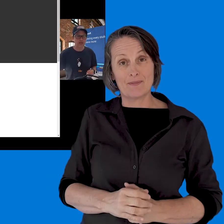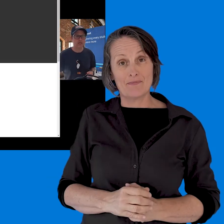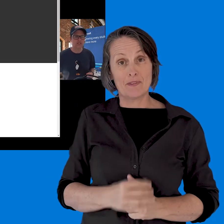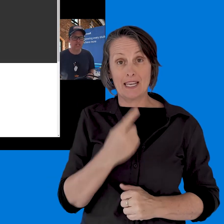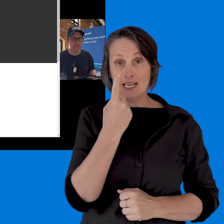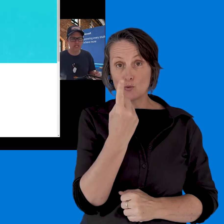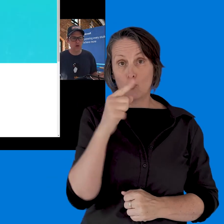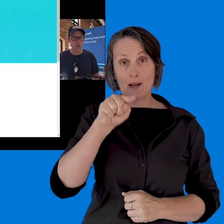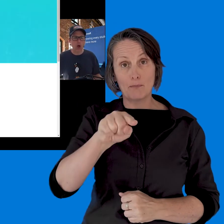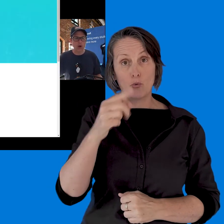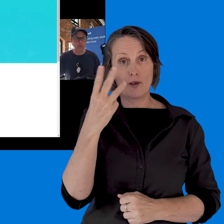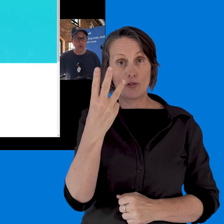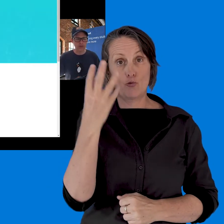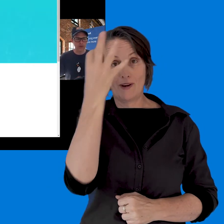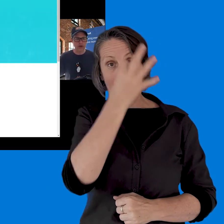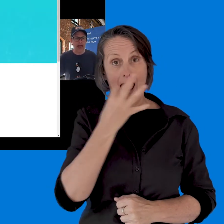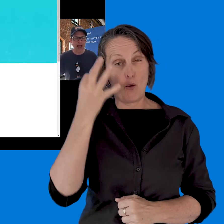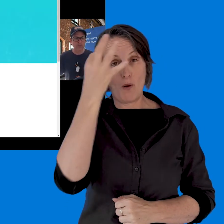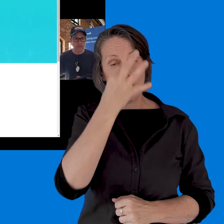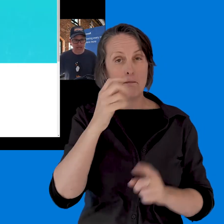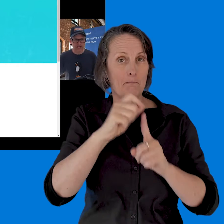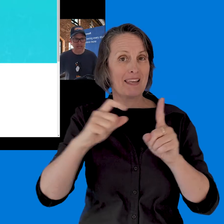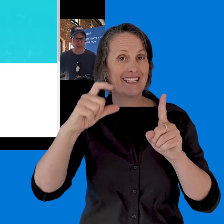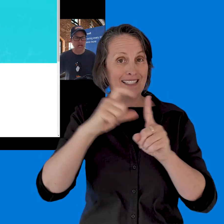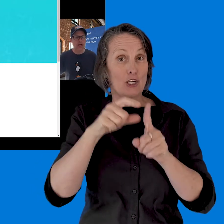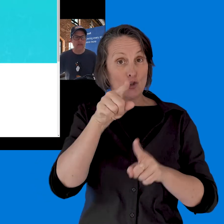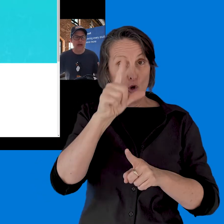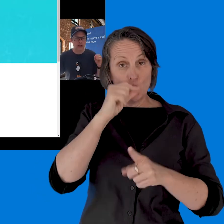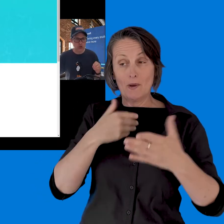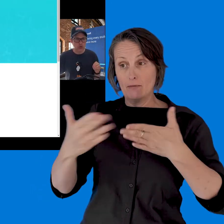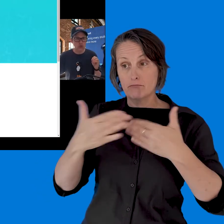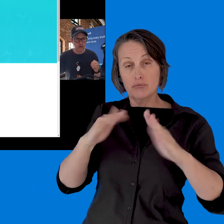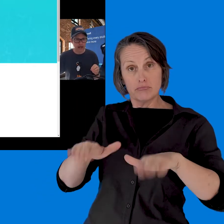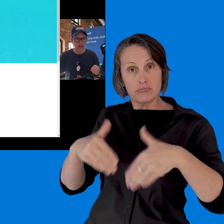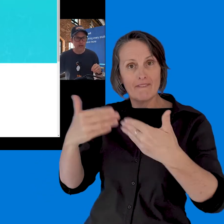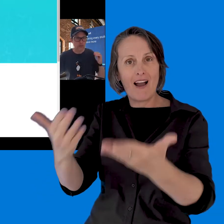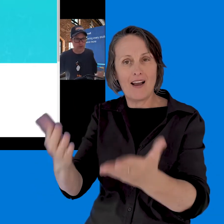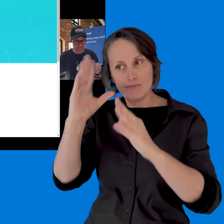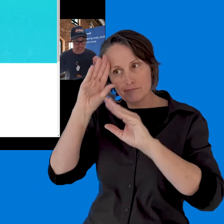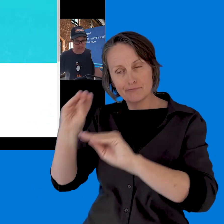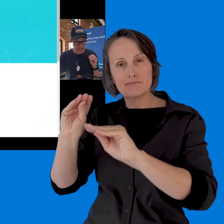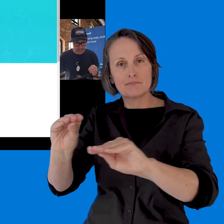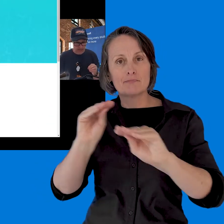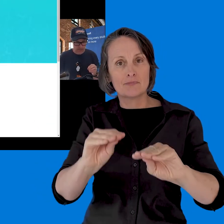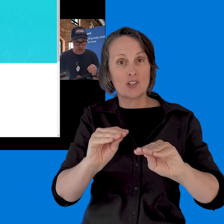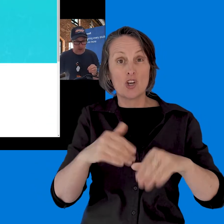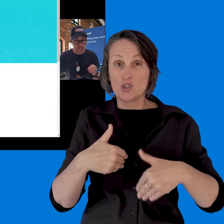And you can see this is 1.3 hour PD that you will run. Presenter to led. Alright.